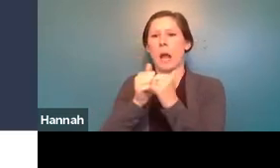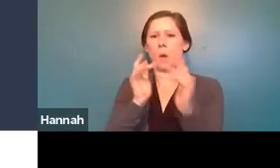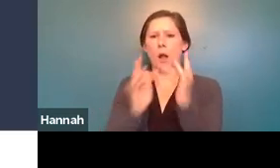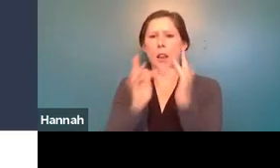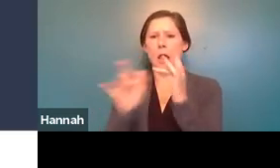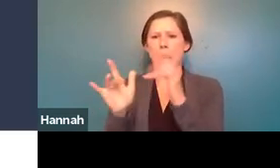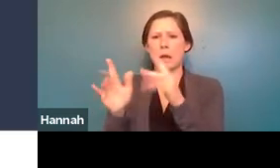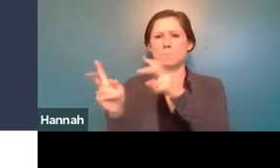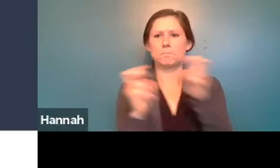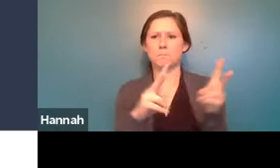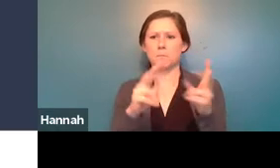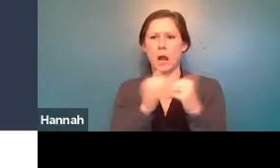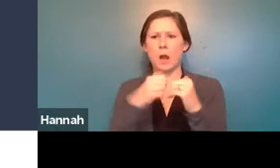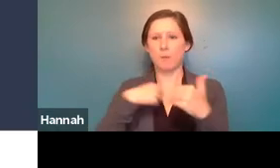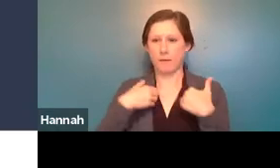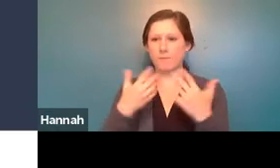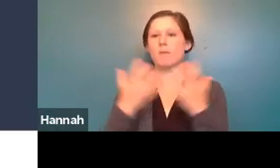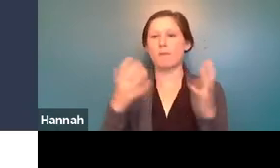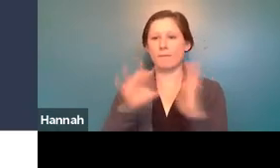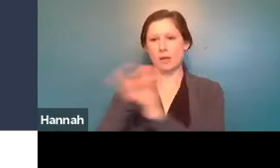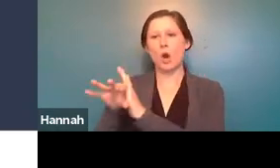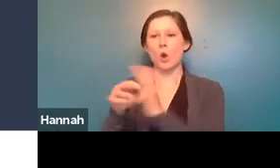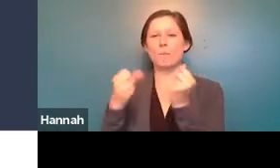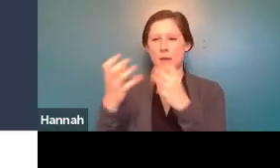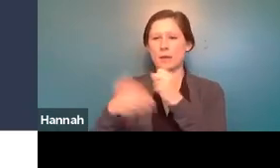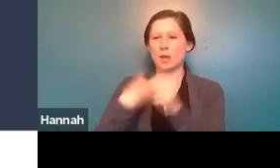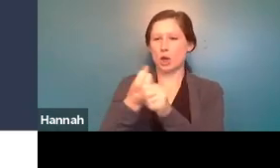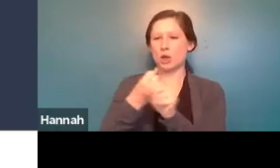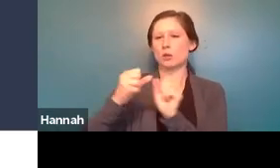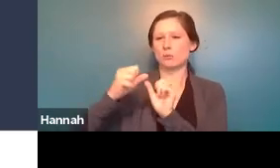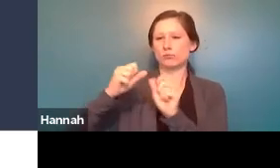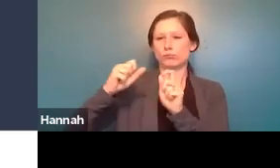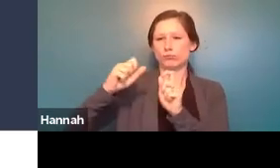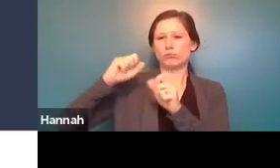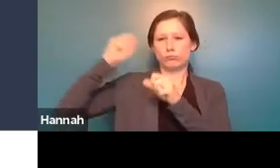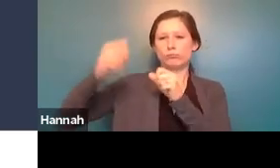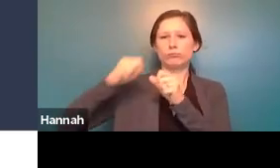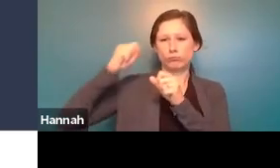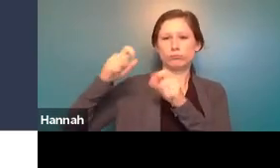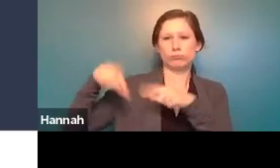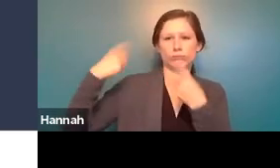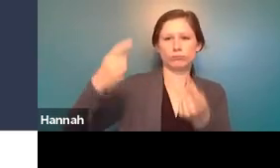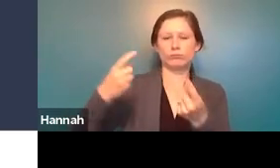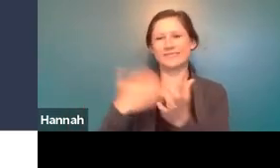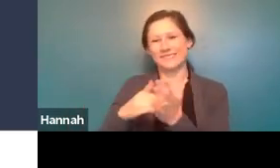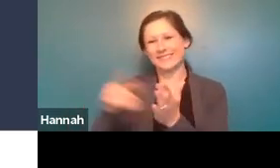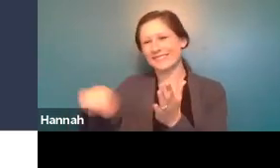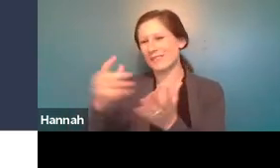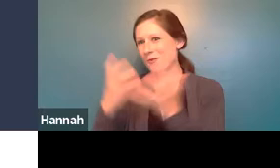of video that's been shot over years. We'll be using some old stuff. Right now they're having way too much fun shooting their live stuff.